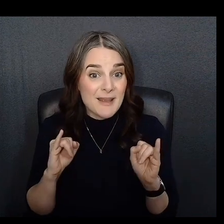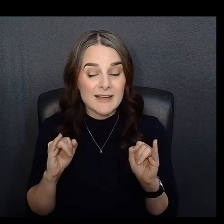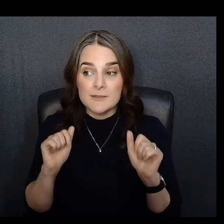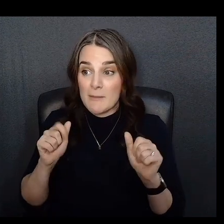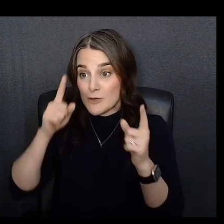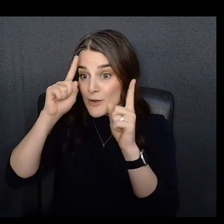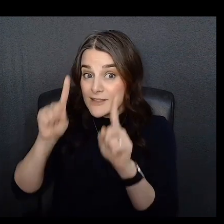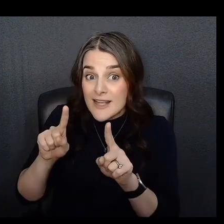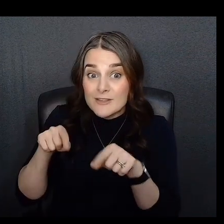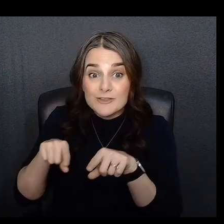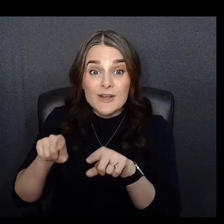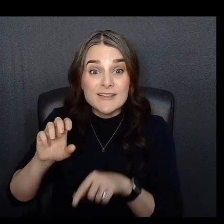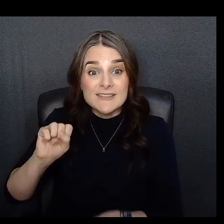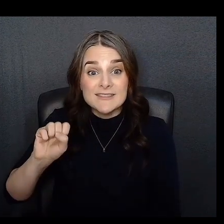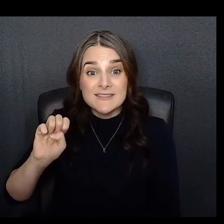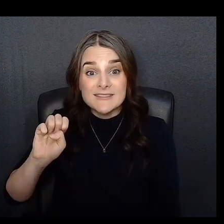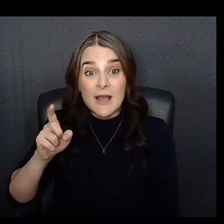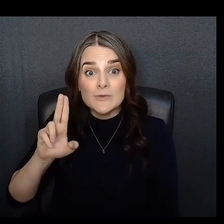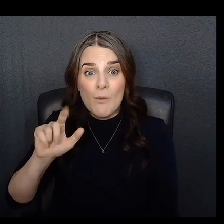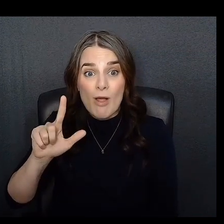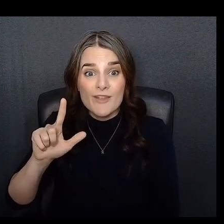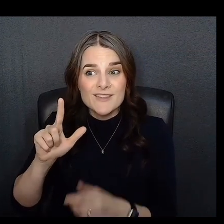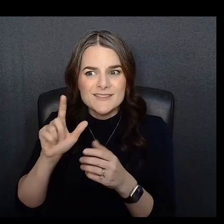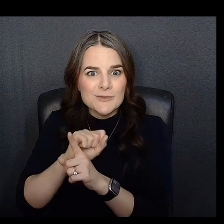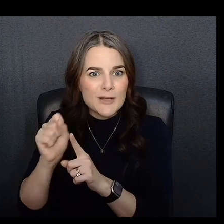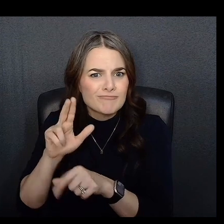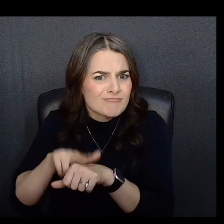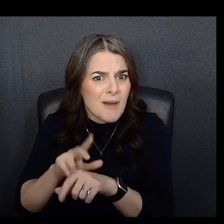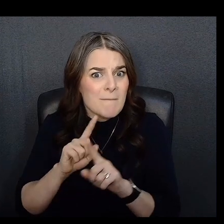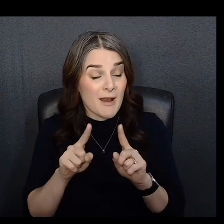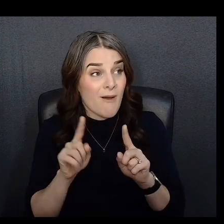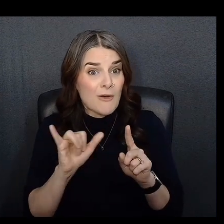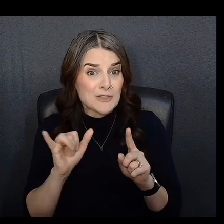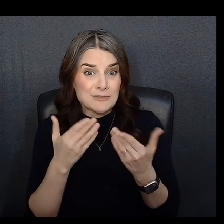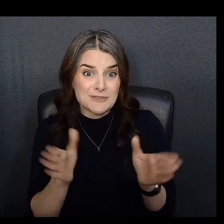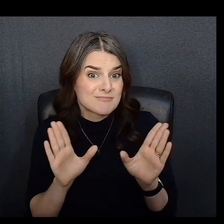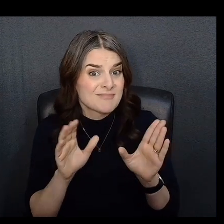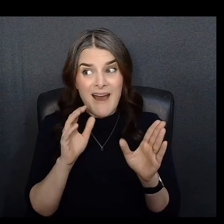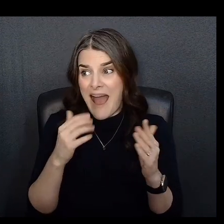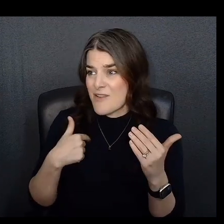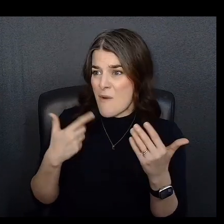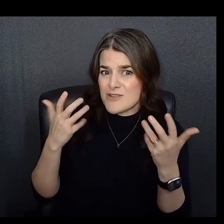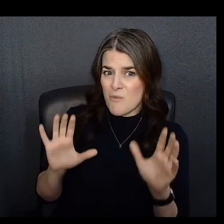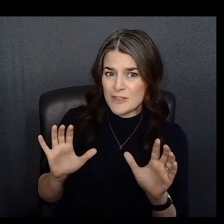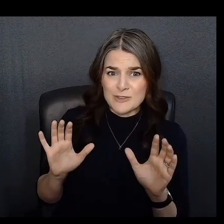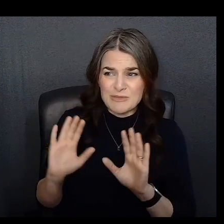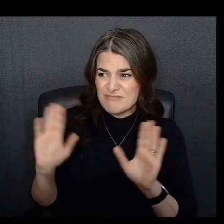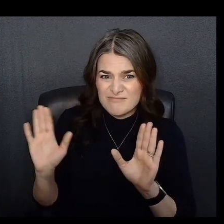but just in general. Like, no, I don't want to do that. Being able to have a way to advocate for yourself and your preferences, your needs,